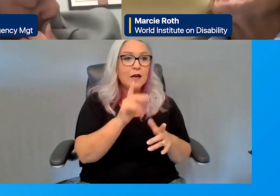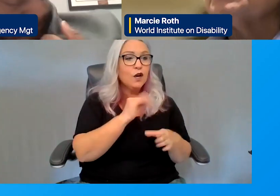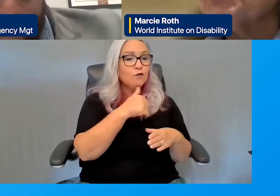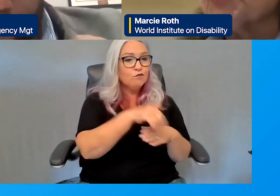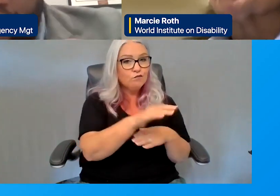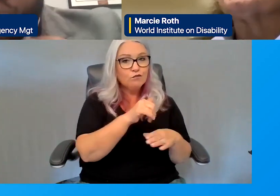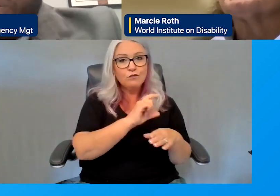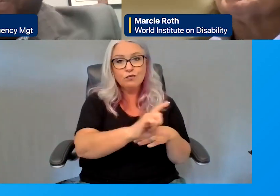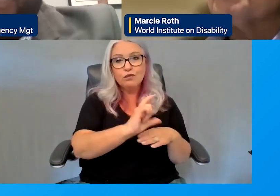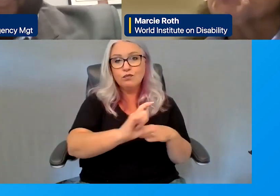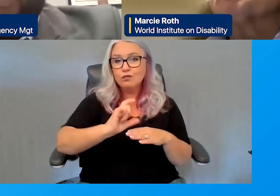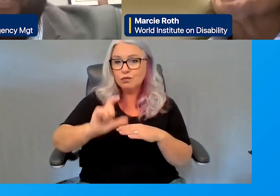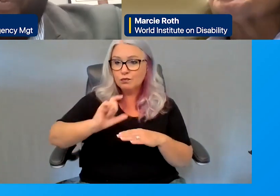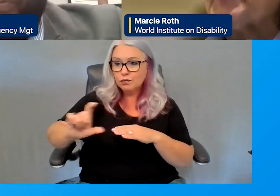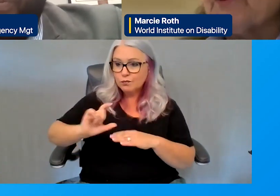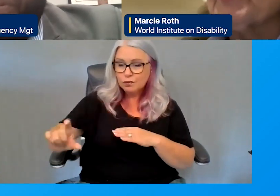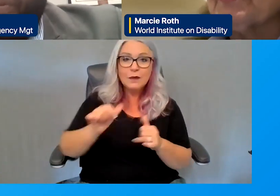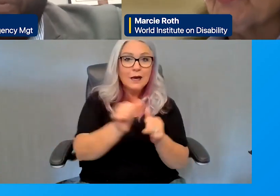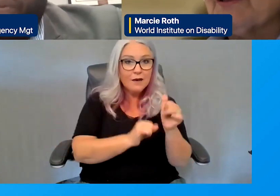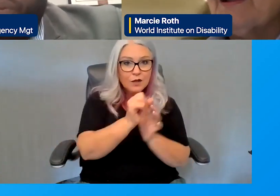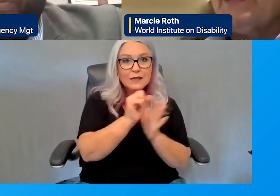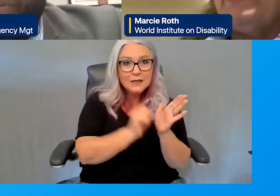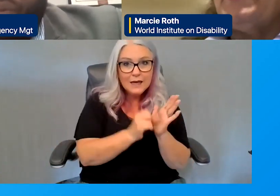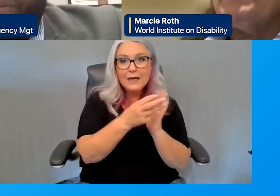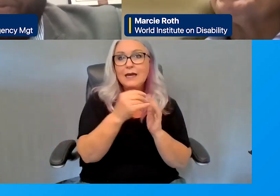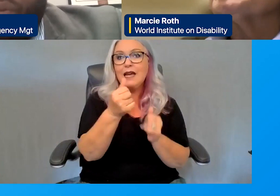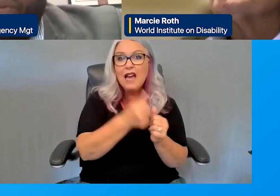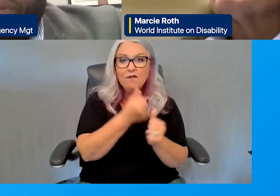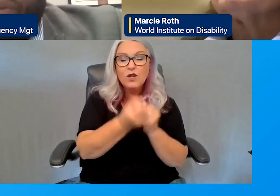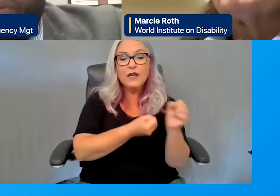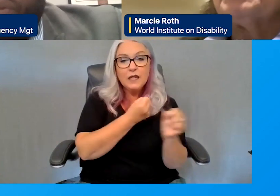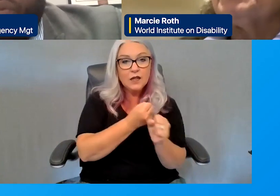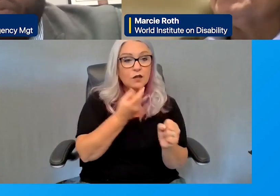every year for preparedness.